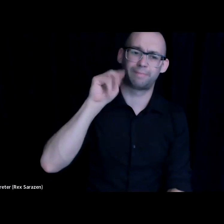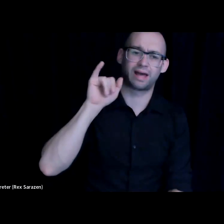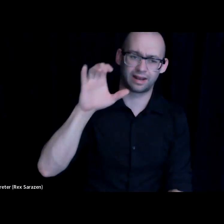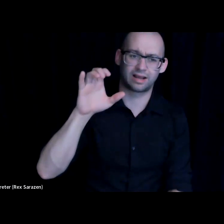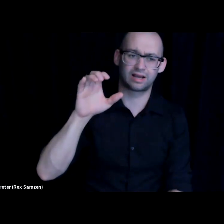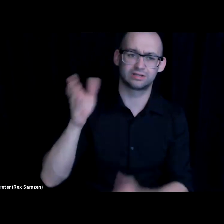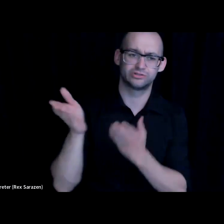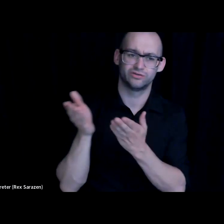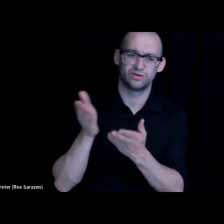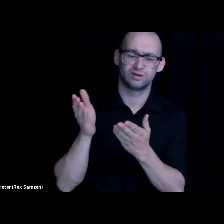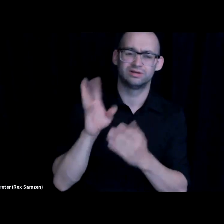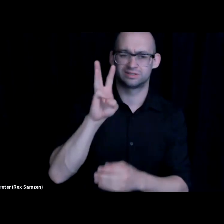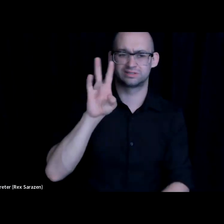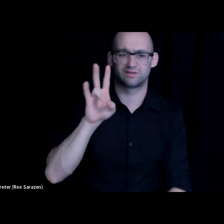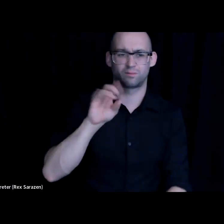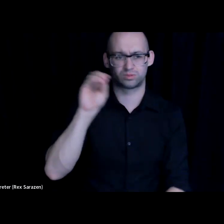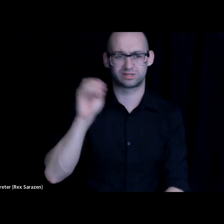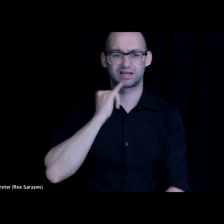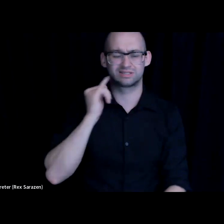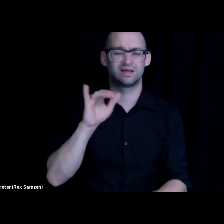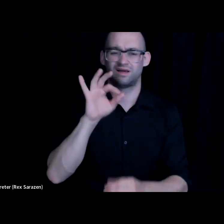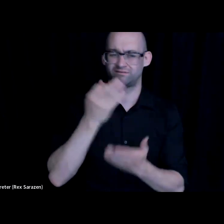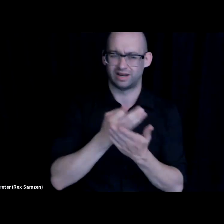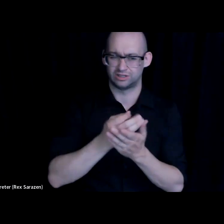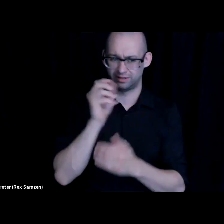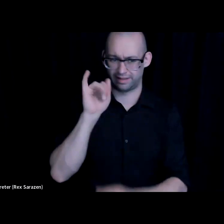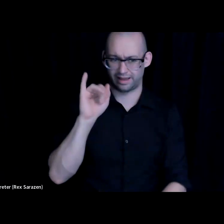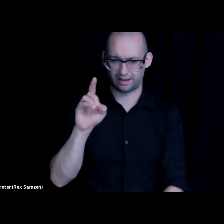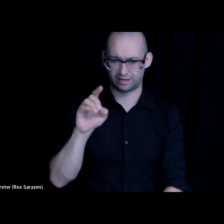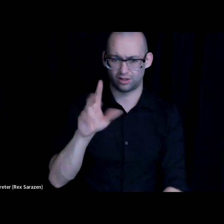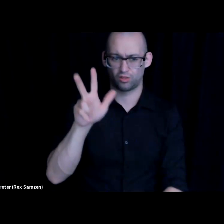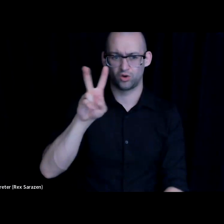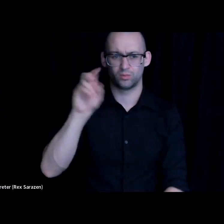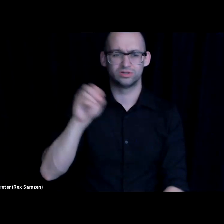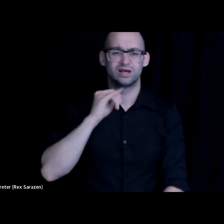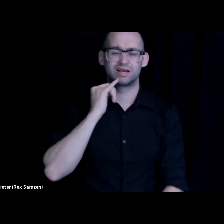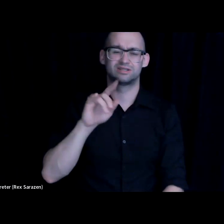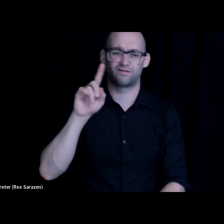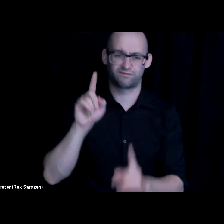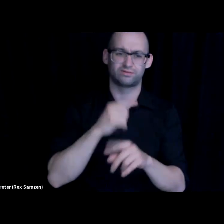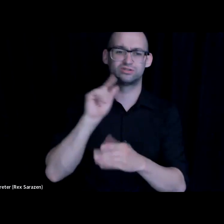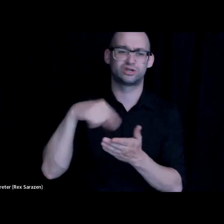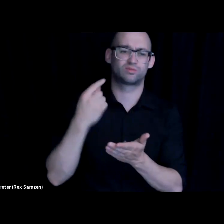on financial aid. 32% are first Gen. So the program is really working for them, because,